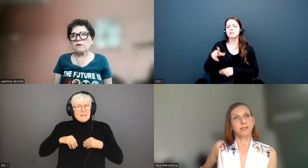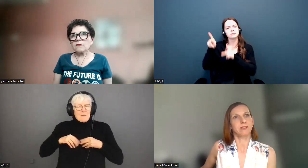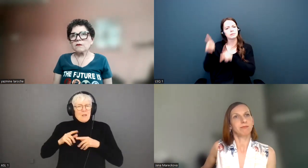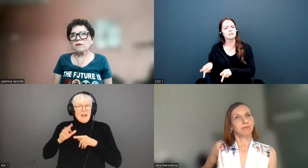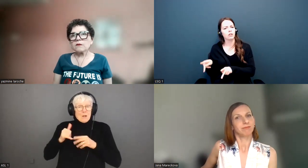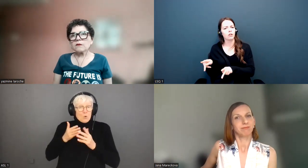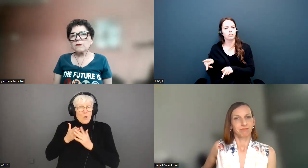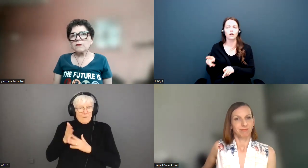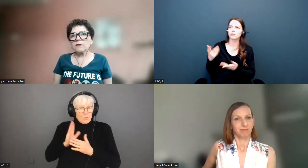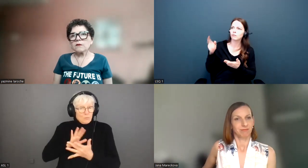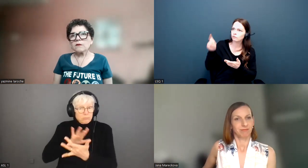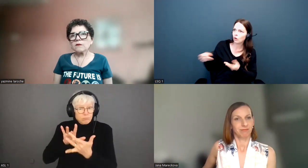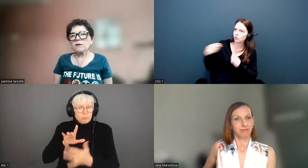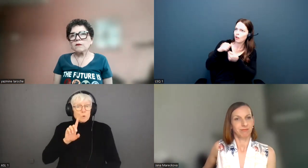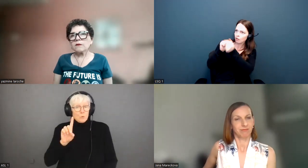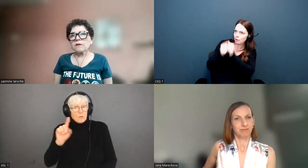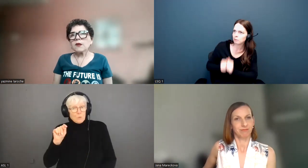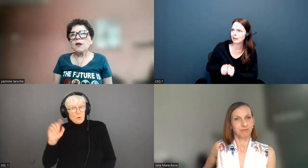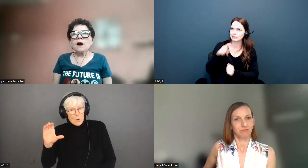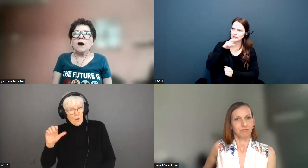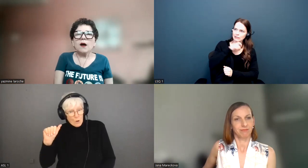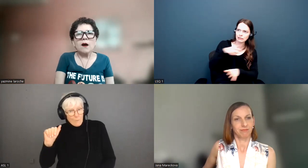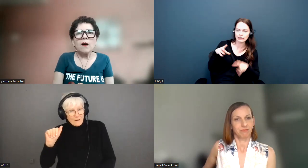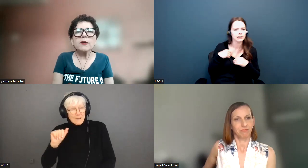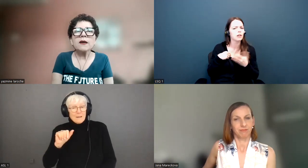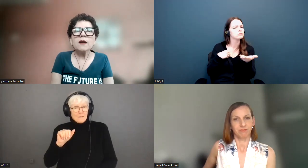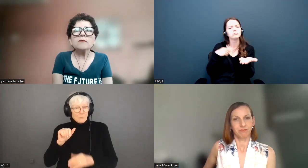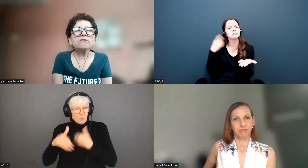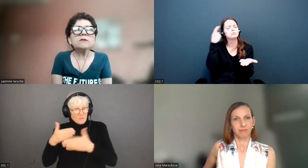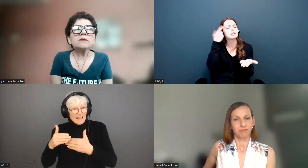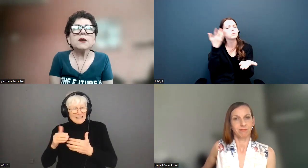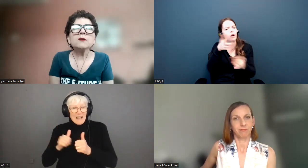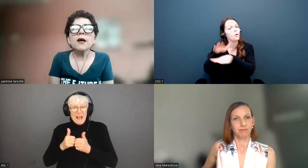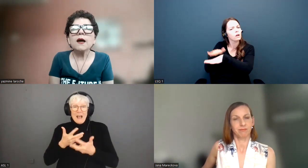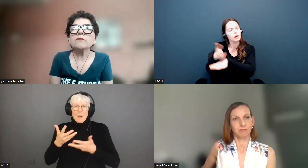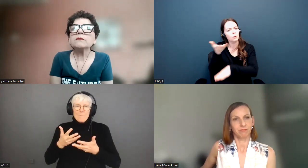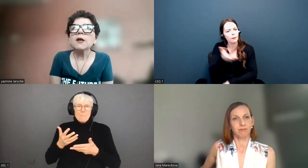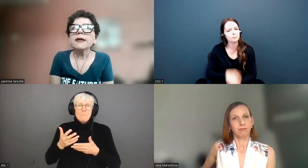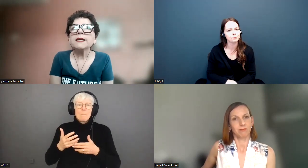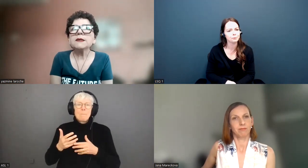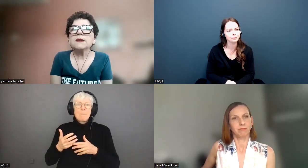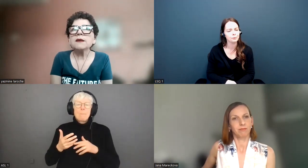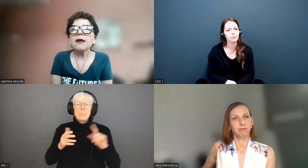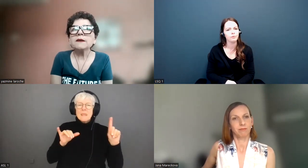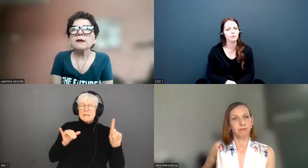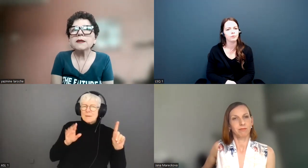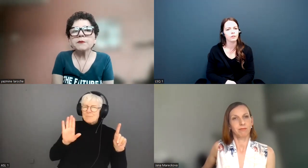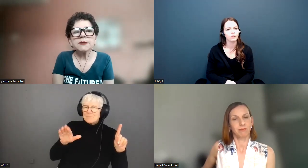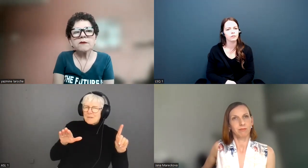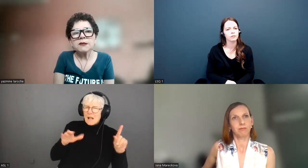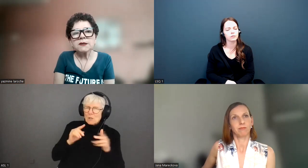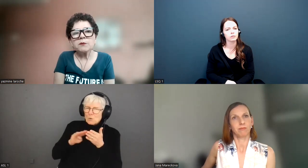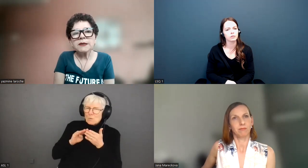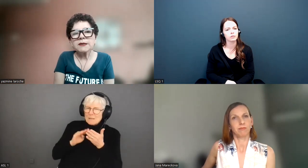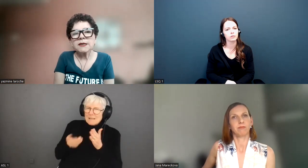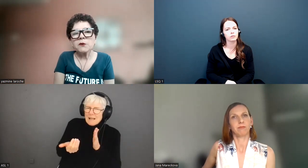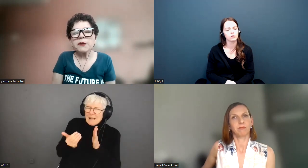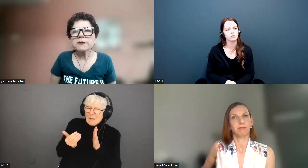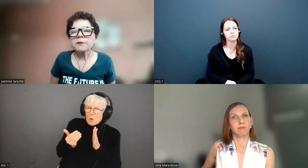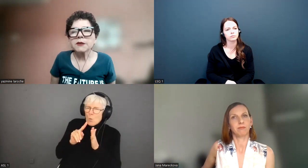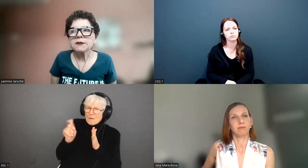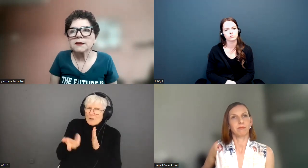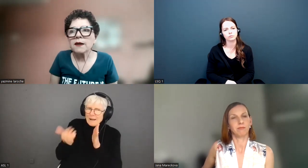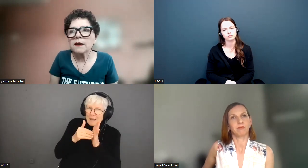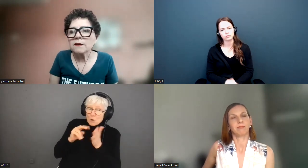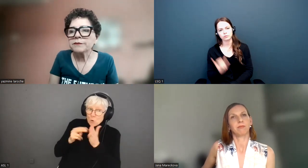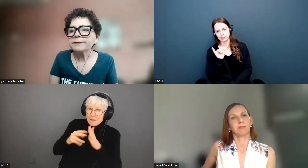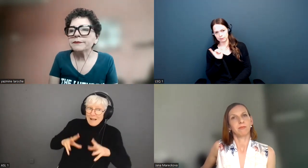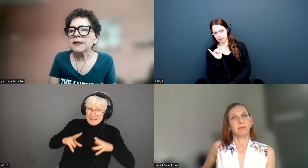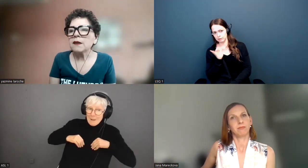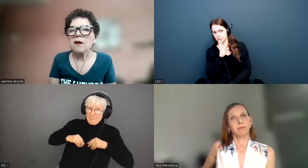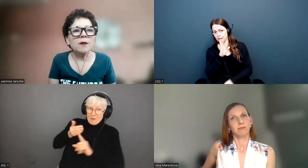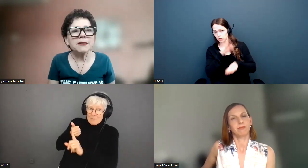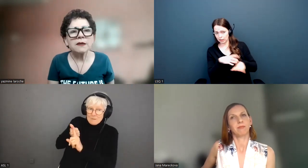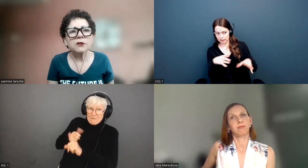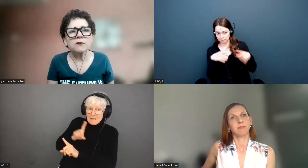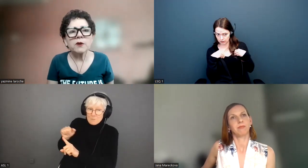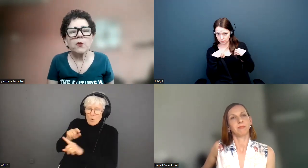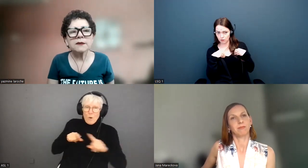okay I I is it the acceptance of the disability or acceptance of the accommodation request